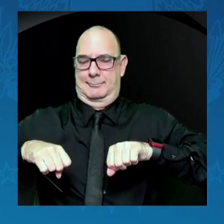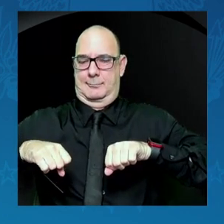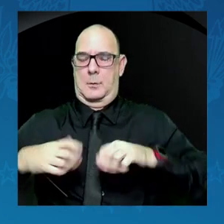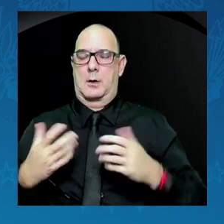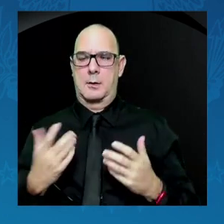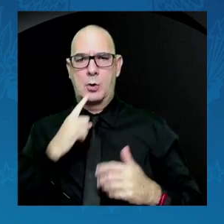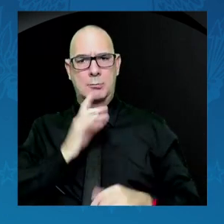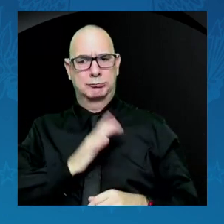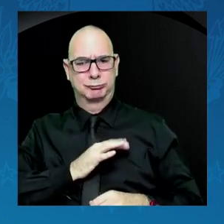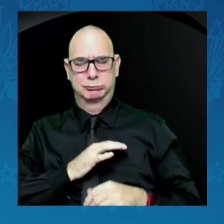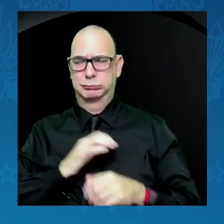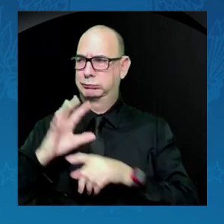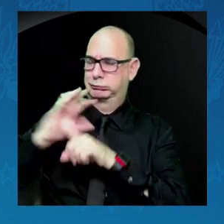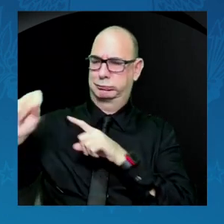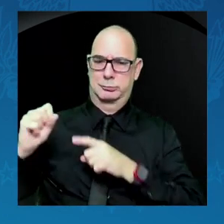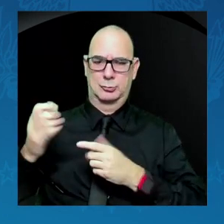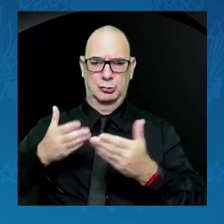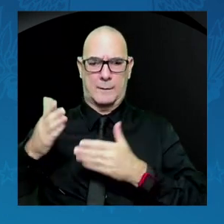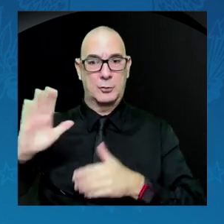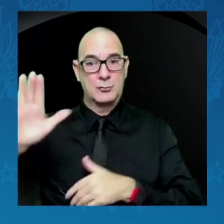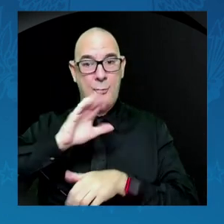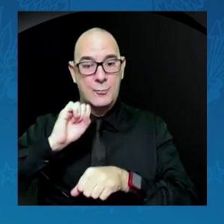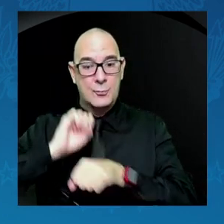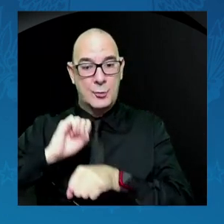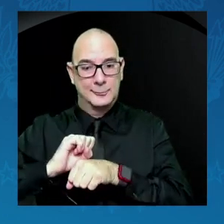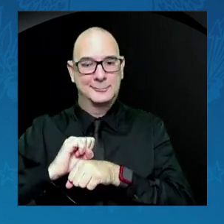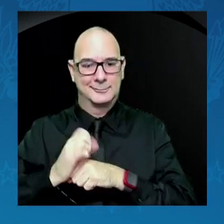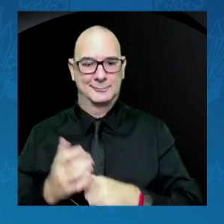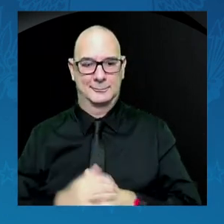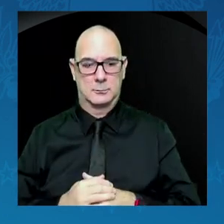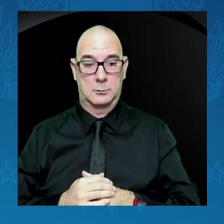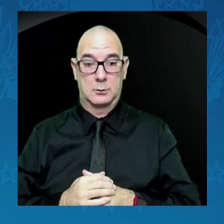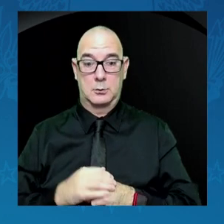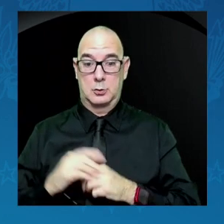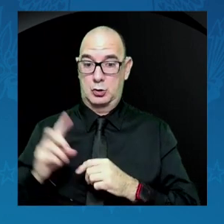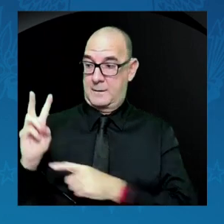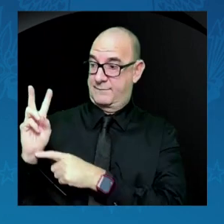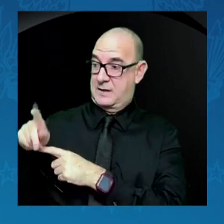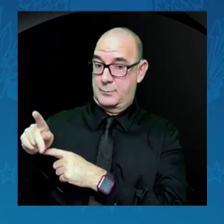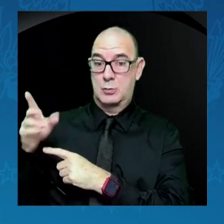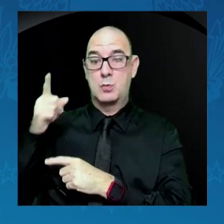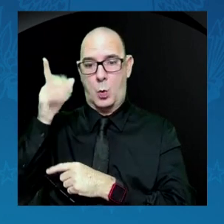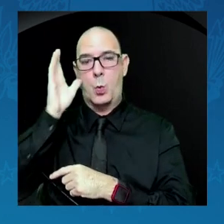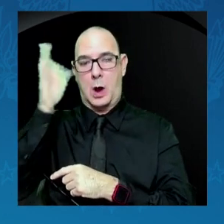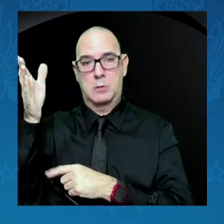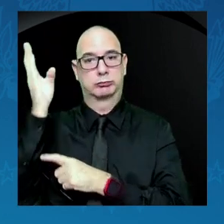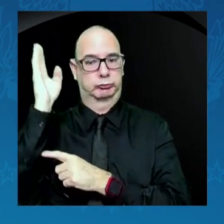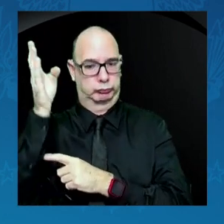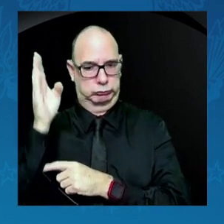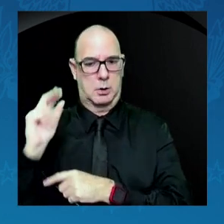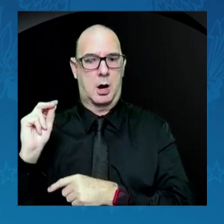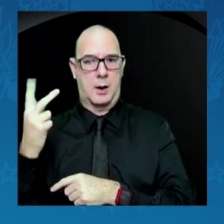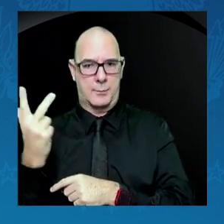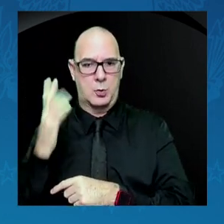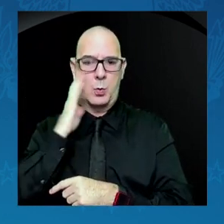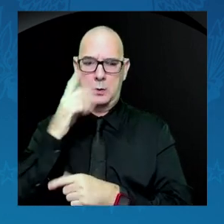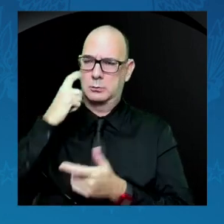I think when the Vice President speaks, you'll see that she is a champion for NASA and for space.